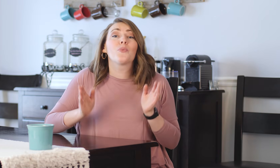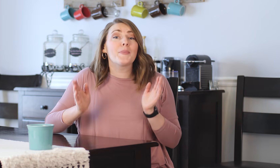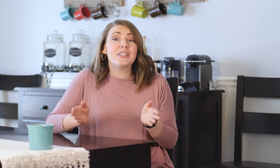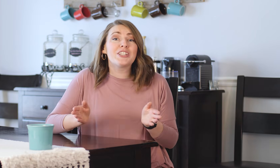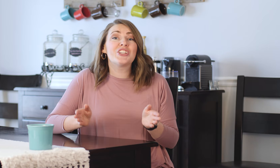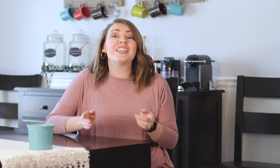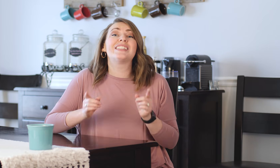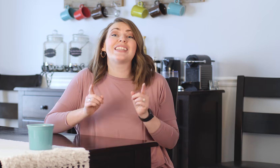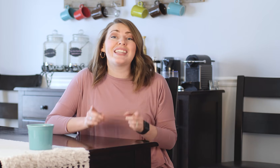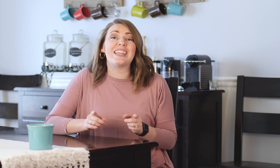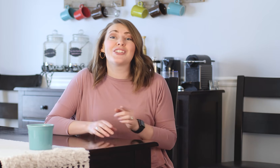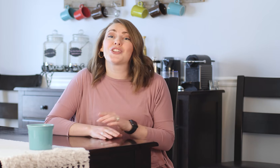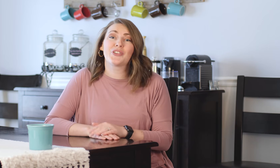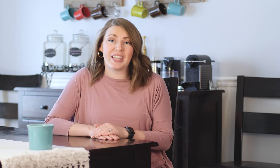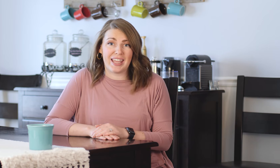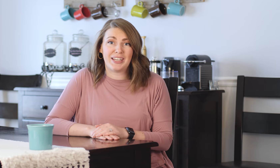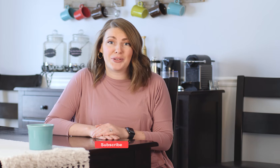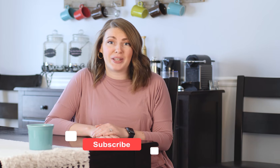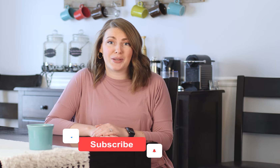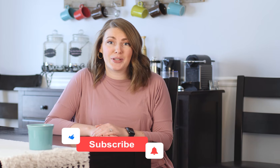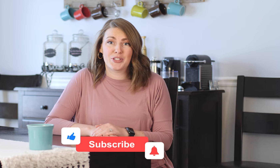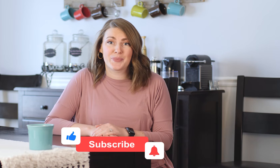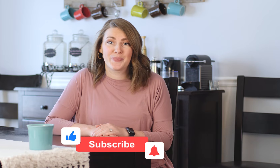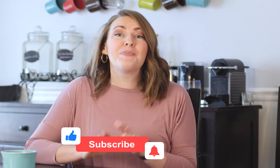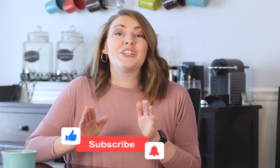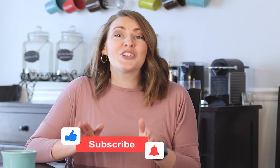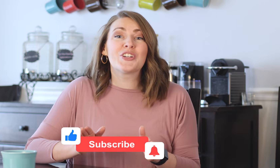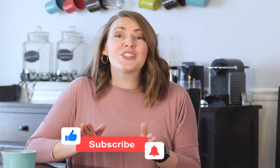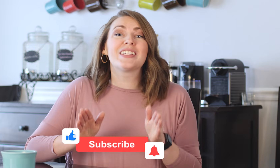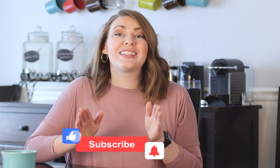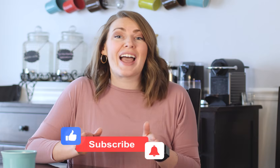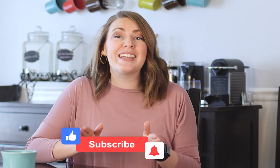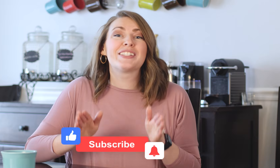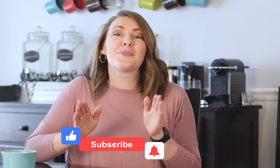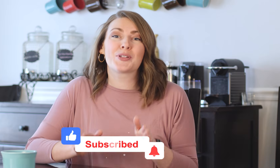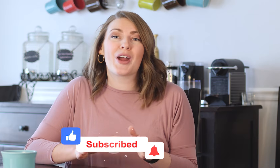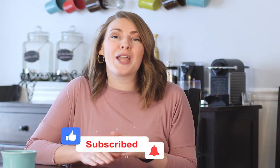Repetition is the key to learning any new language. Be sure to like, subscribe,